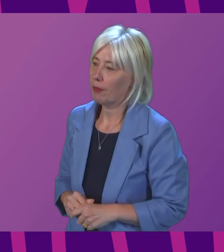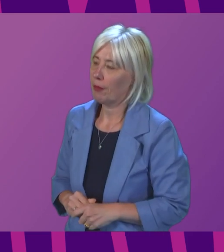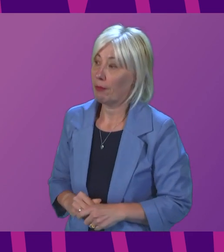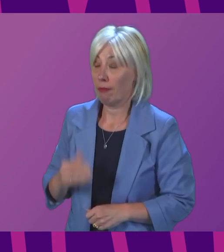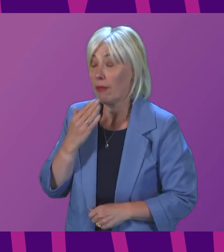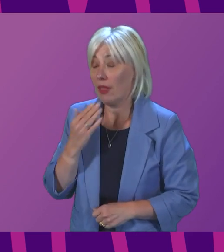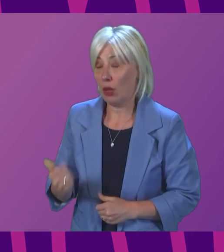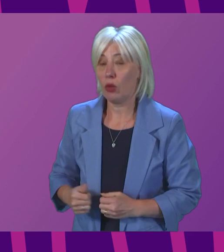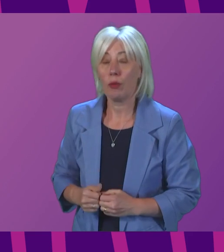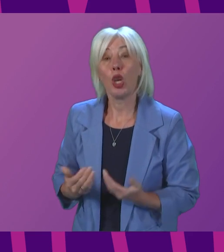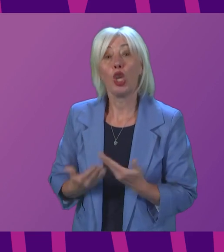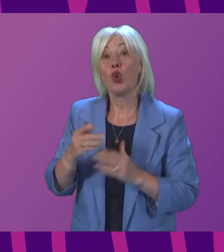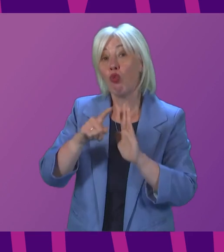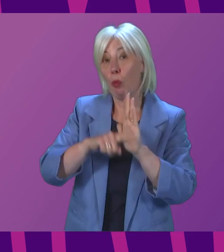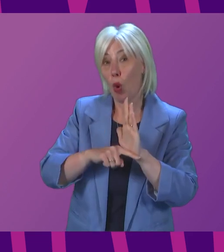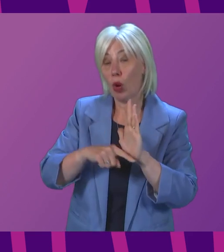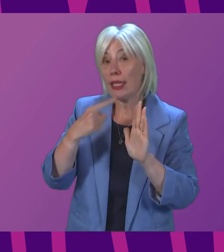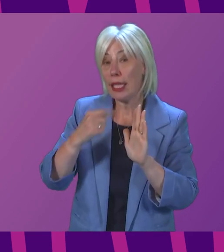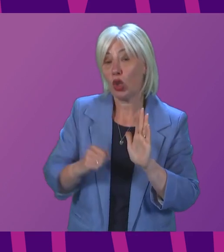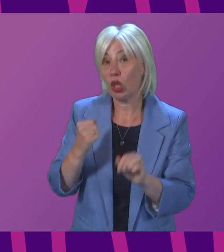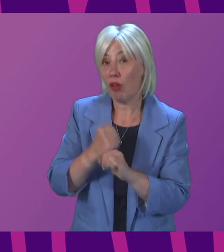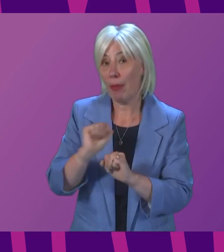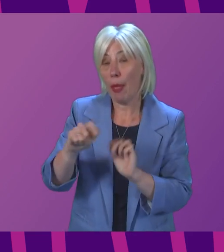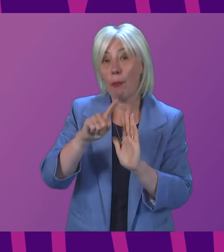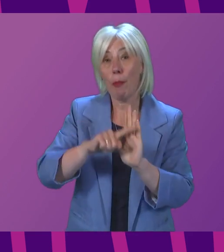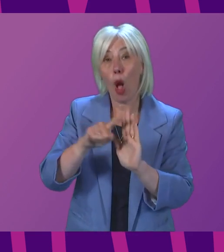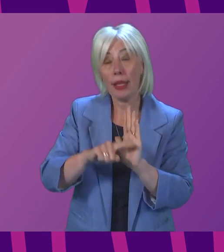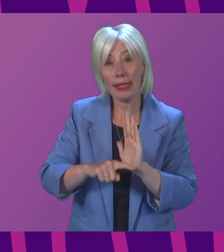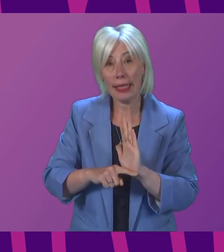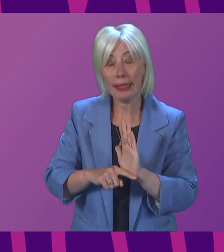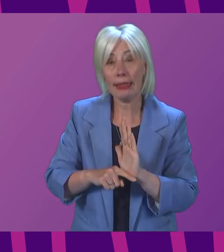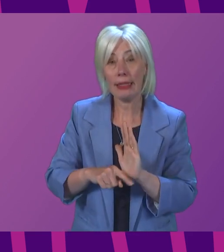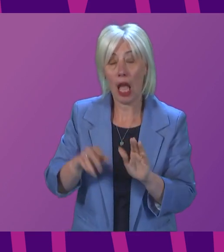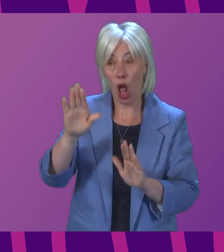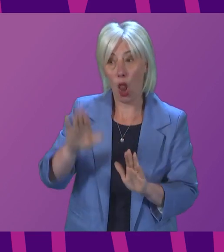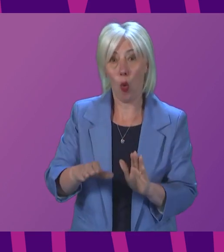A new report shows that Scottish Government policies and lower childcare costs could reduce